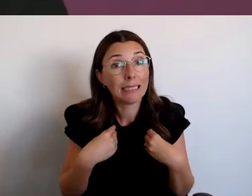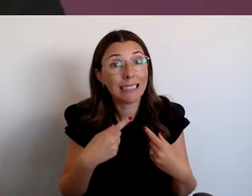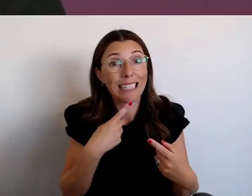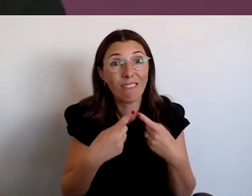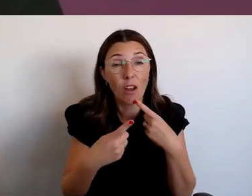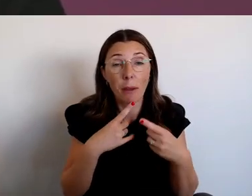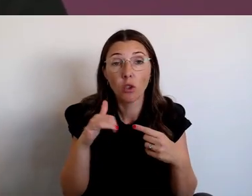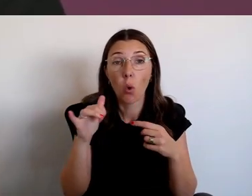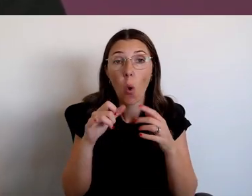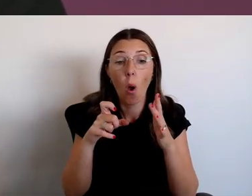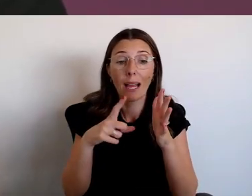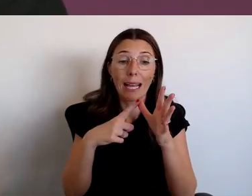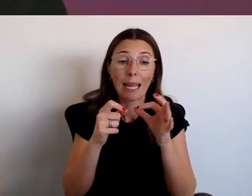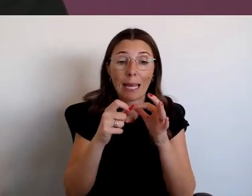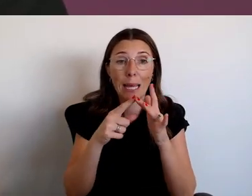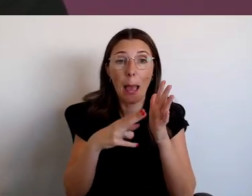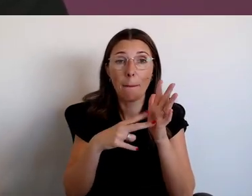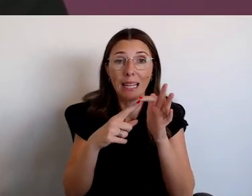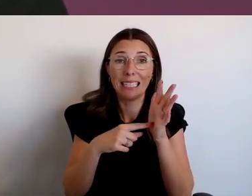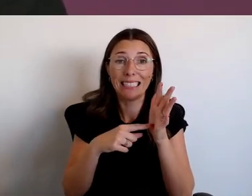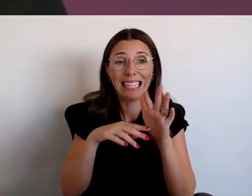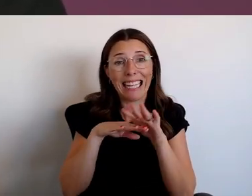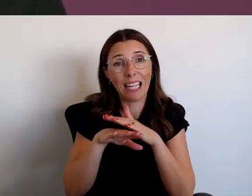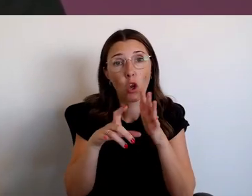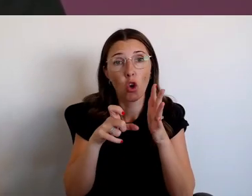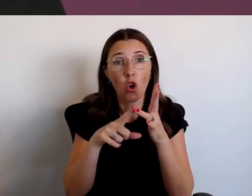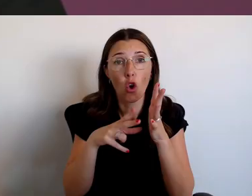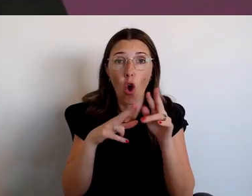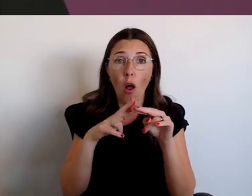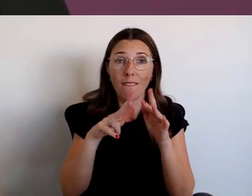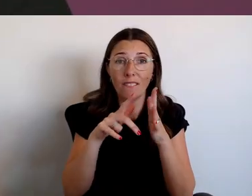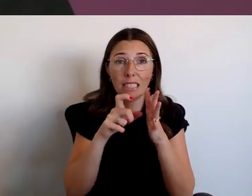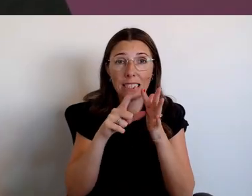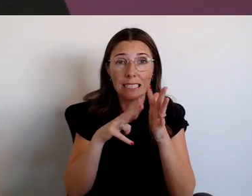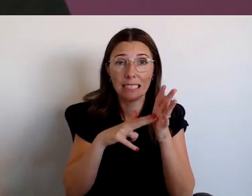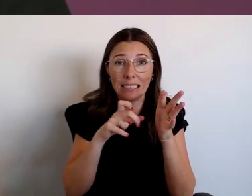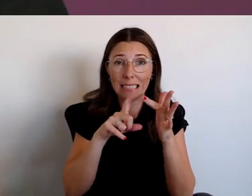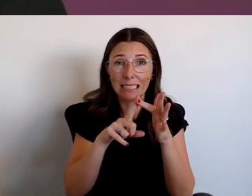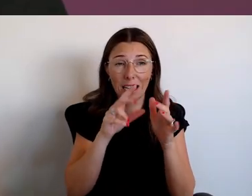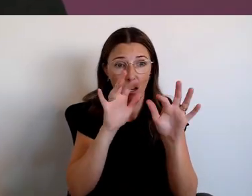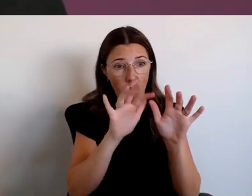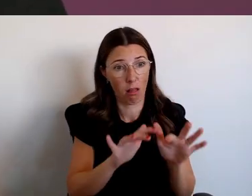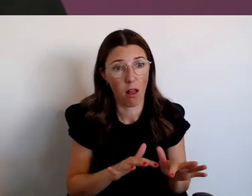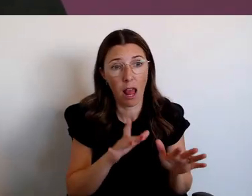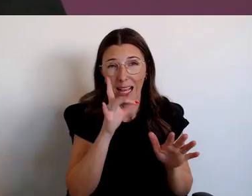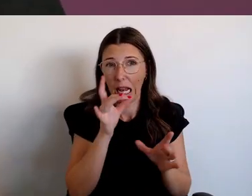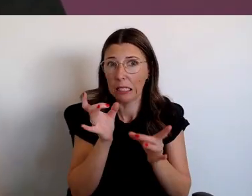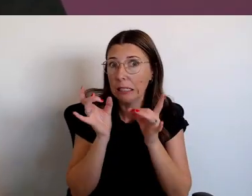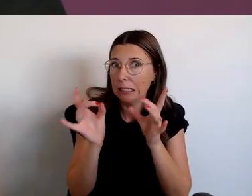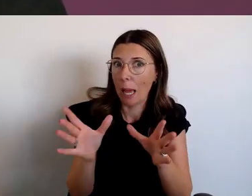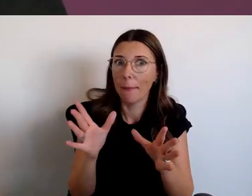or cabinet and confidence information into open systems, which could in turn damage the integrity of